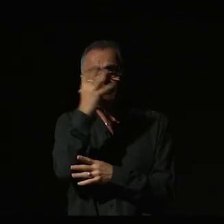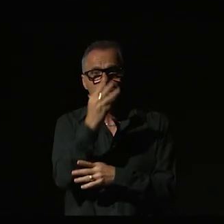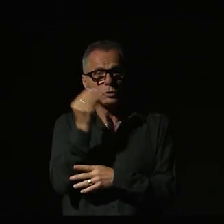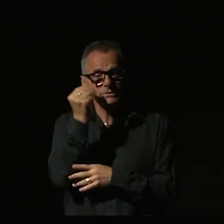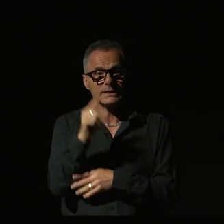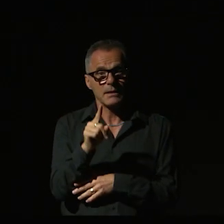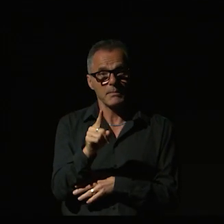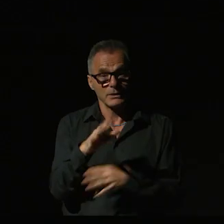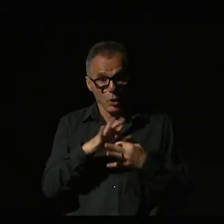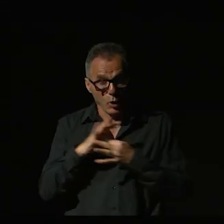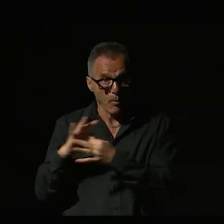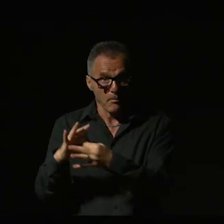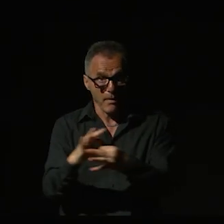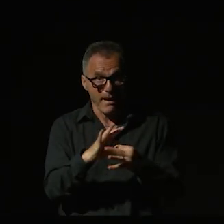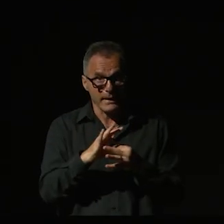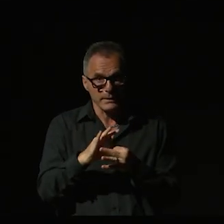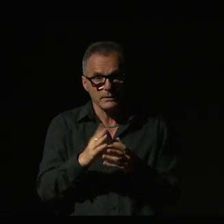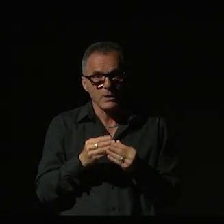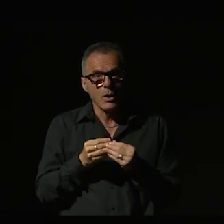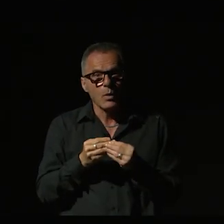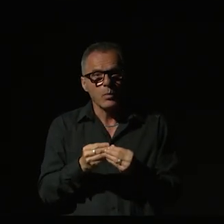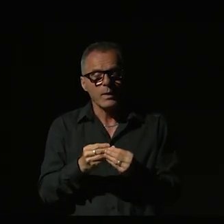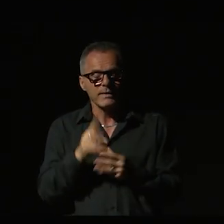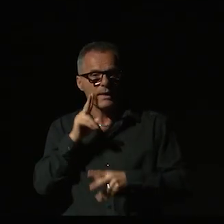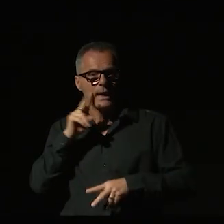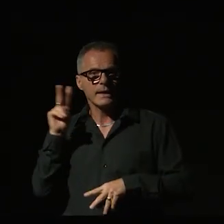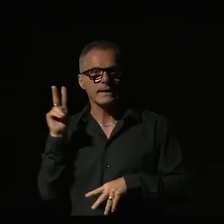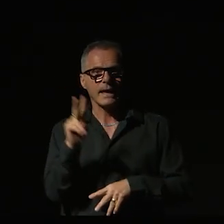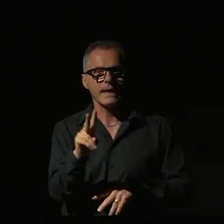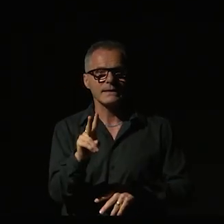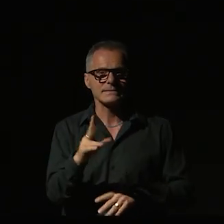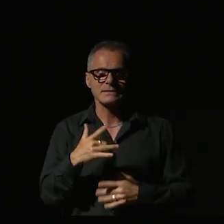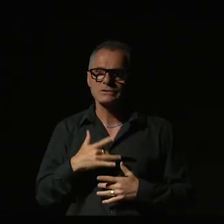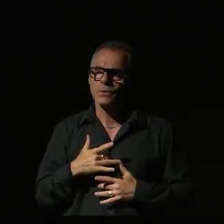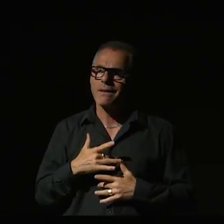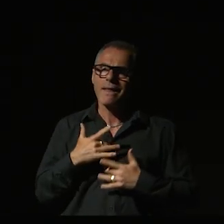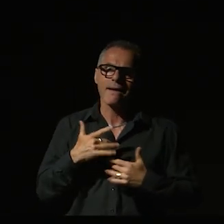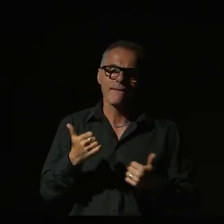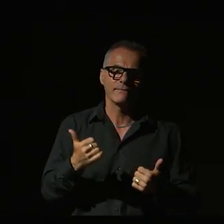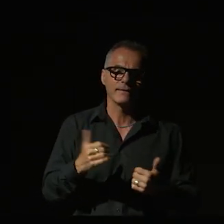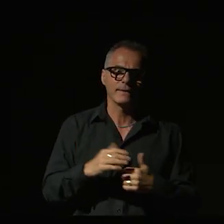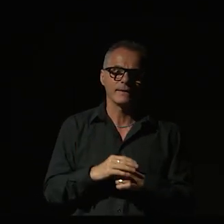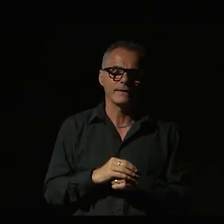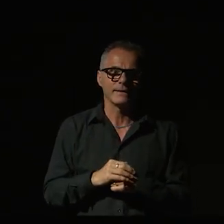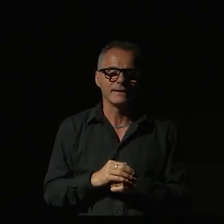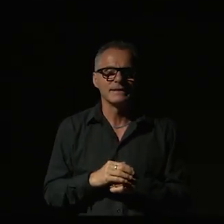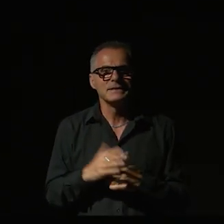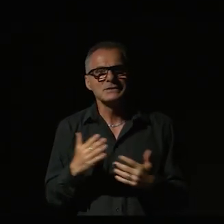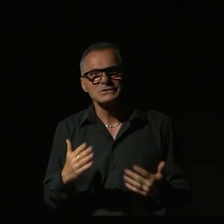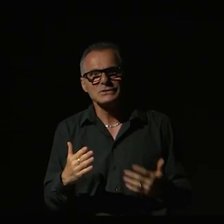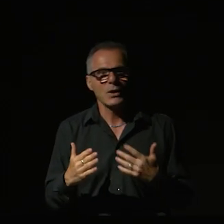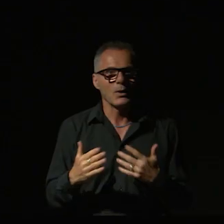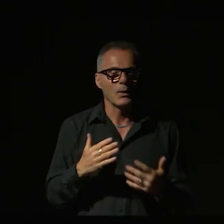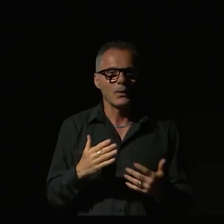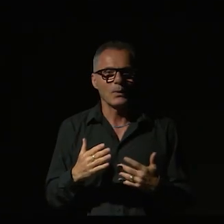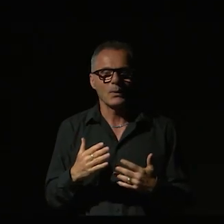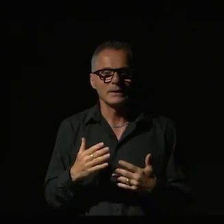but combining it with a gaze that is so lively and so animate in a way that